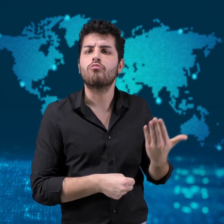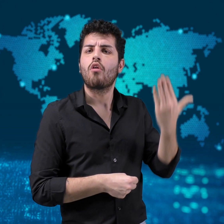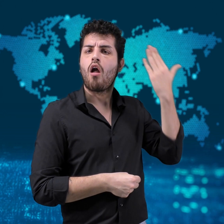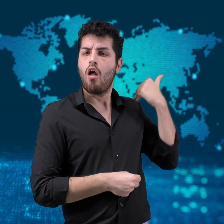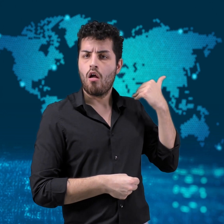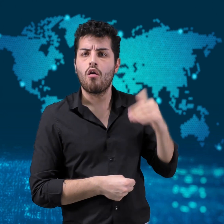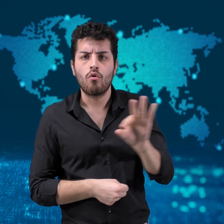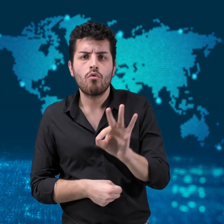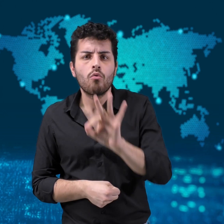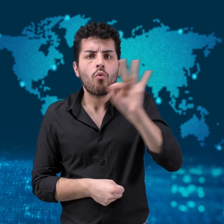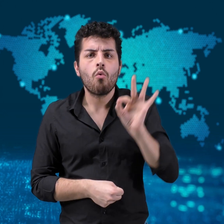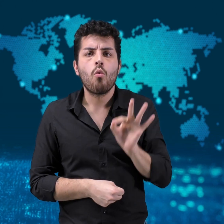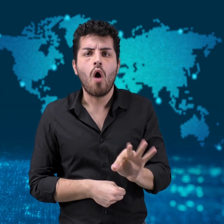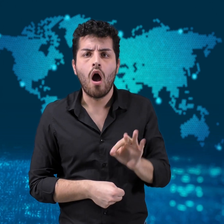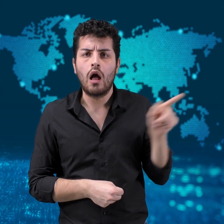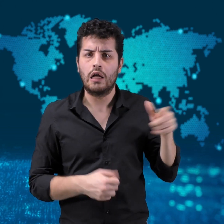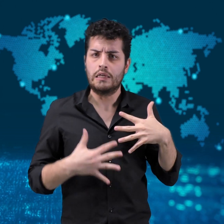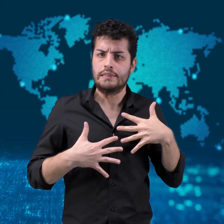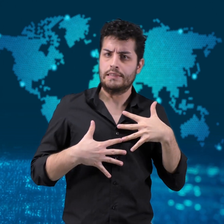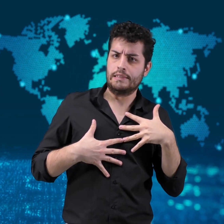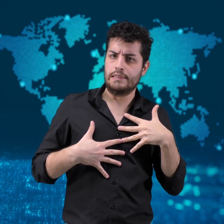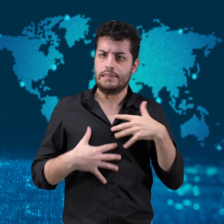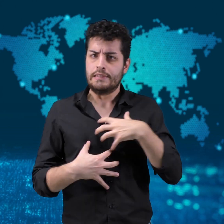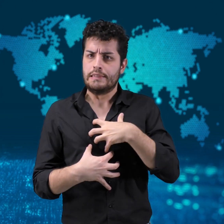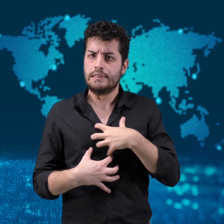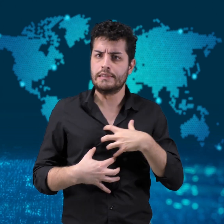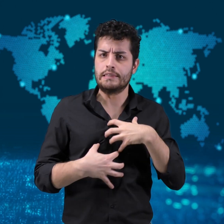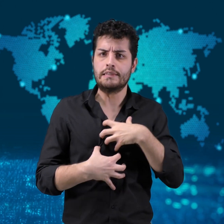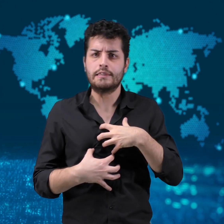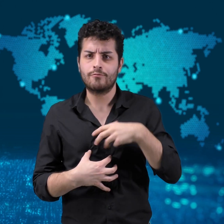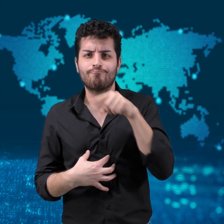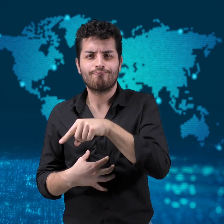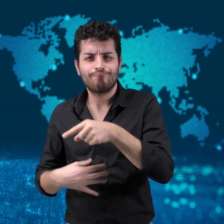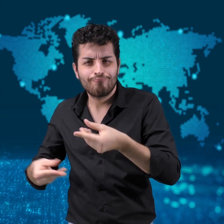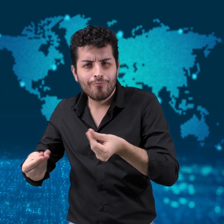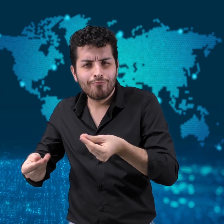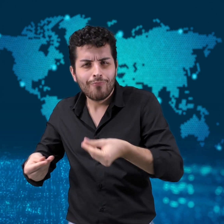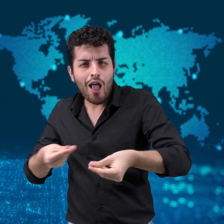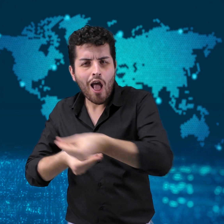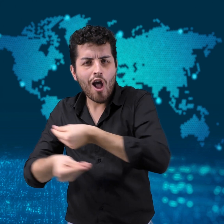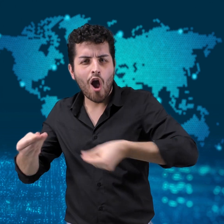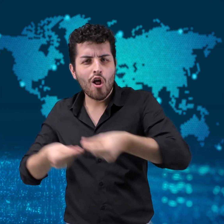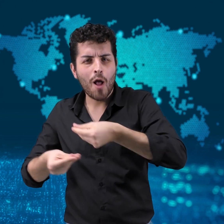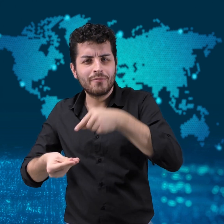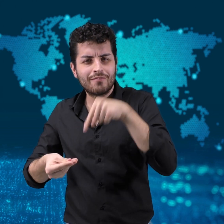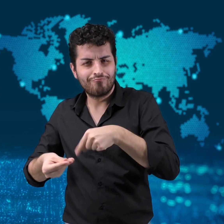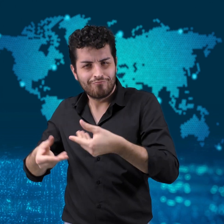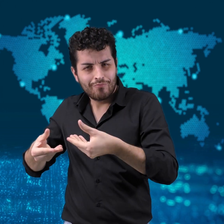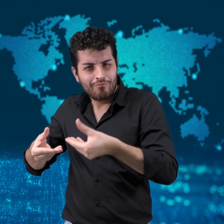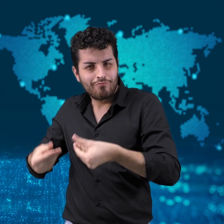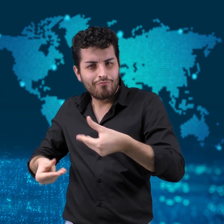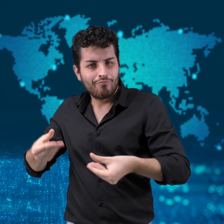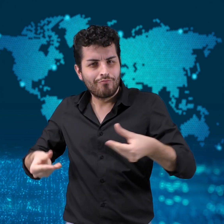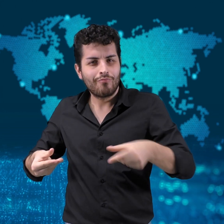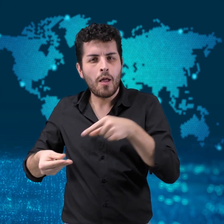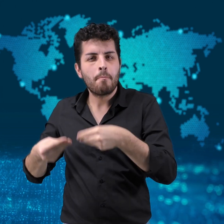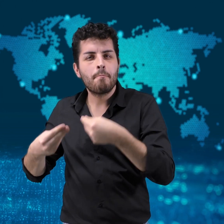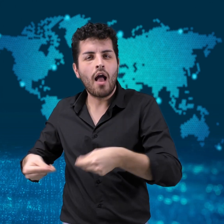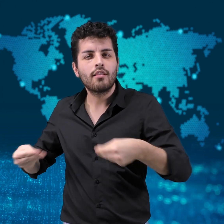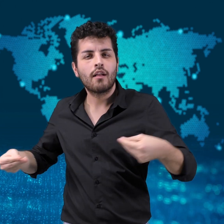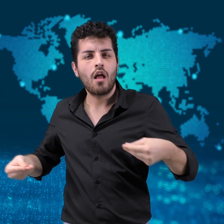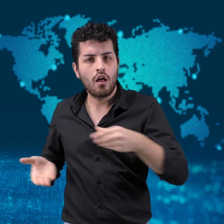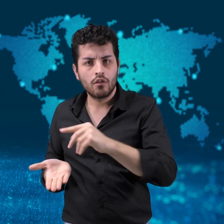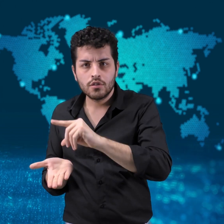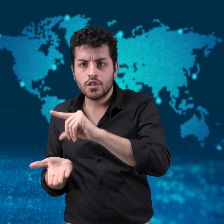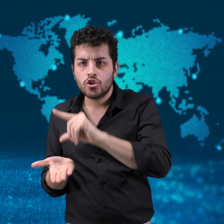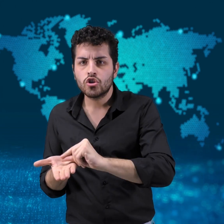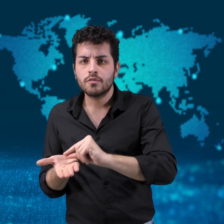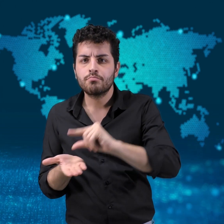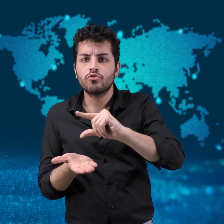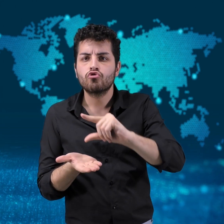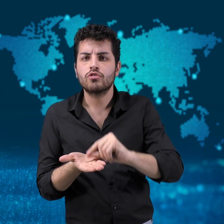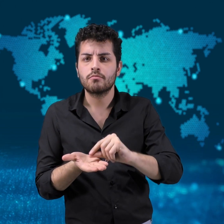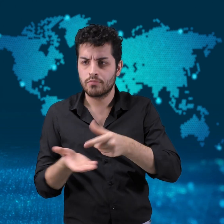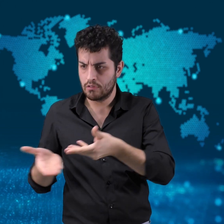India pulled out of the group last year when they were concerned about